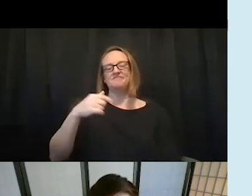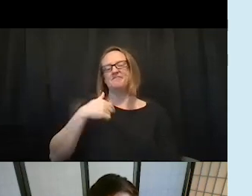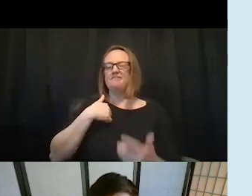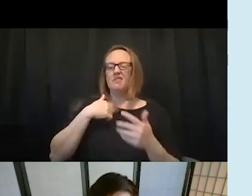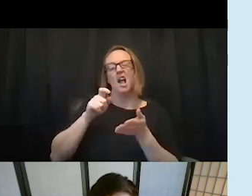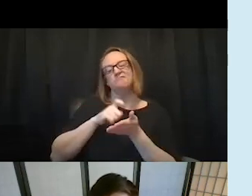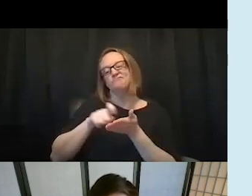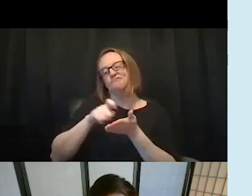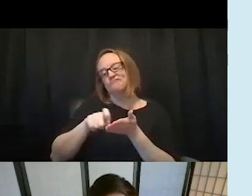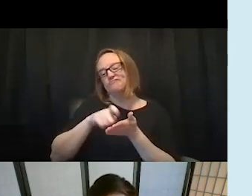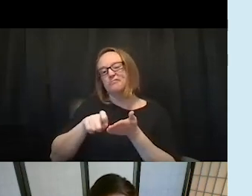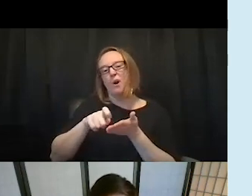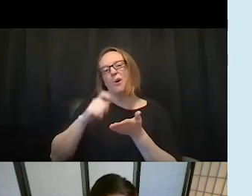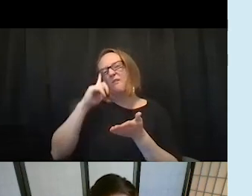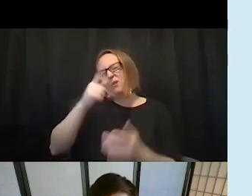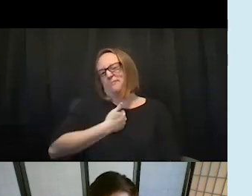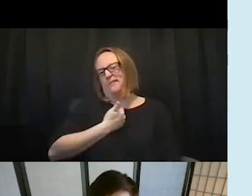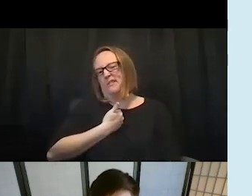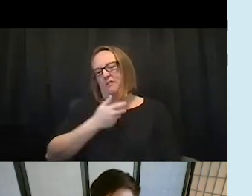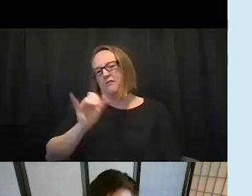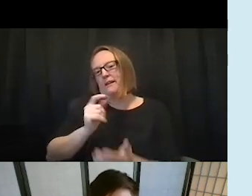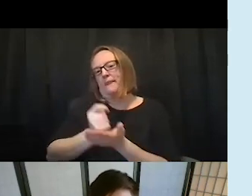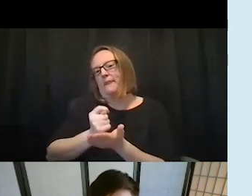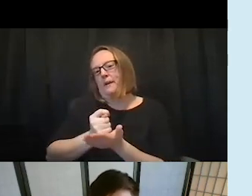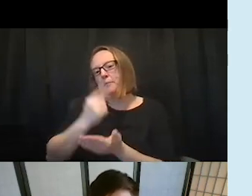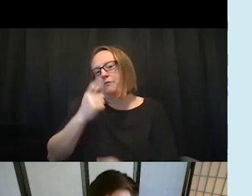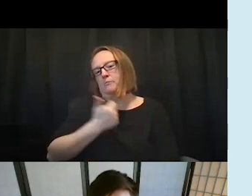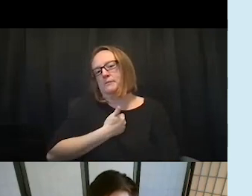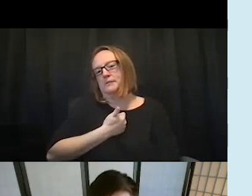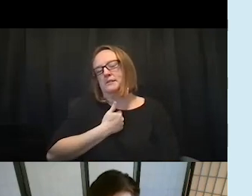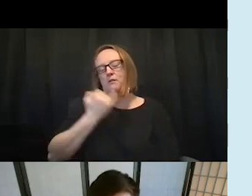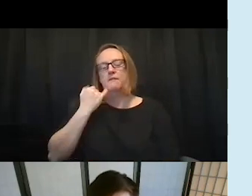um for myself. So it was kind of you know a feeling would come up and I would- I would